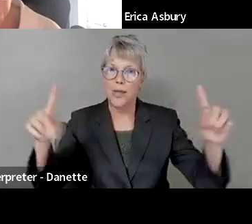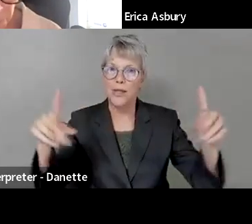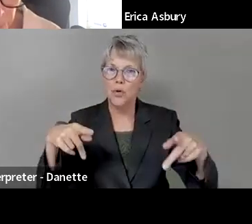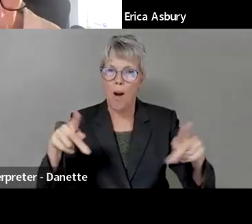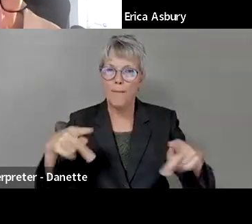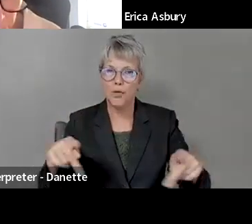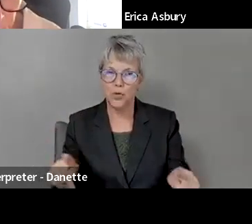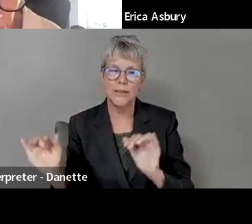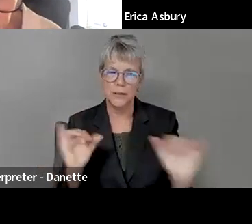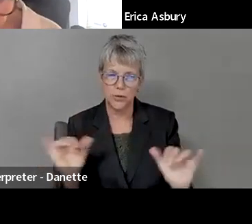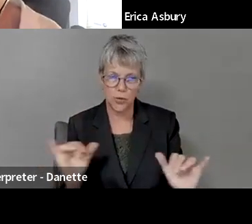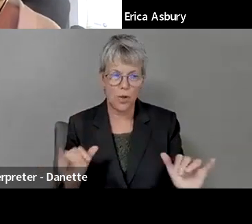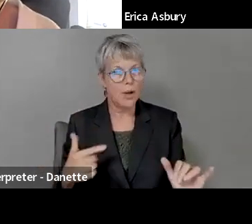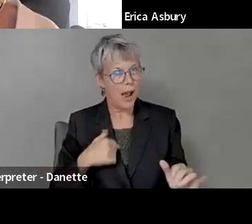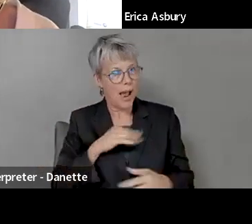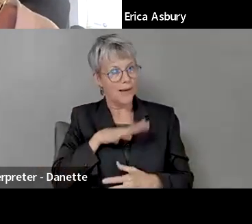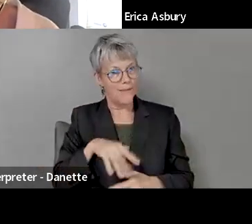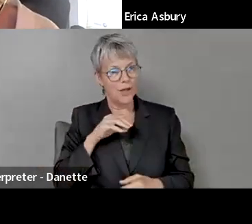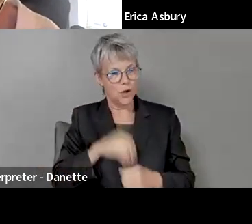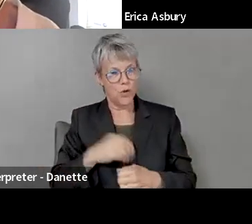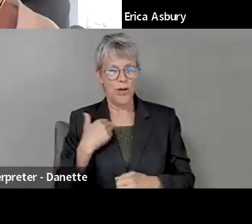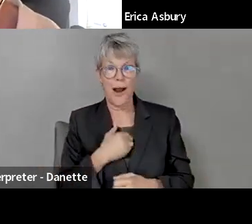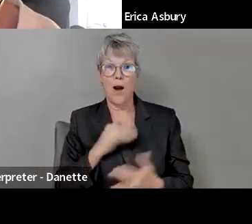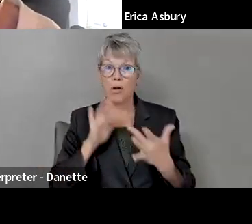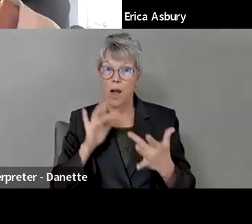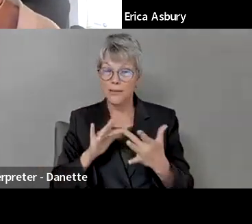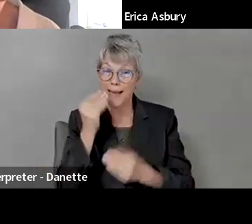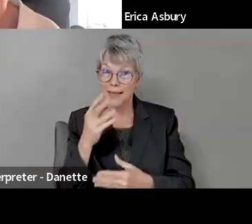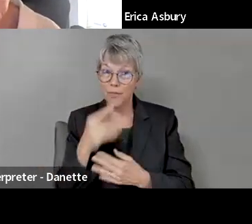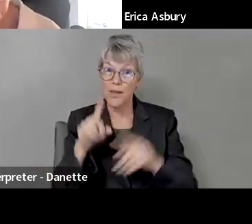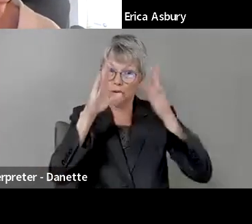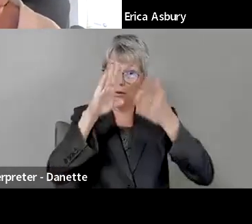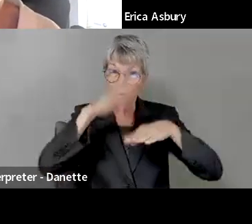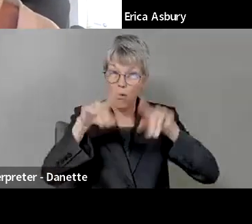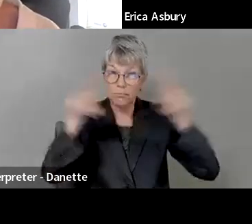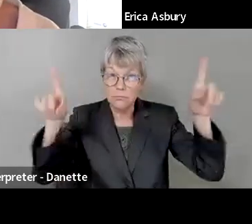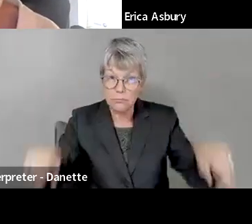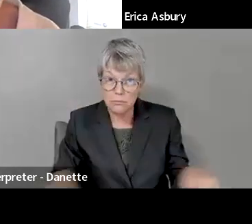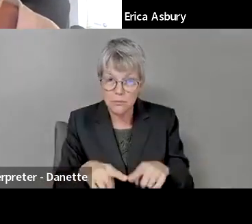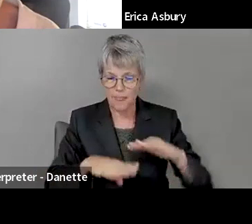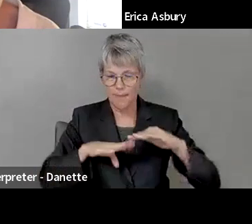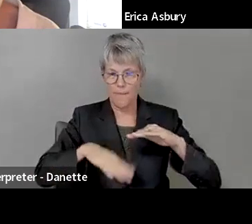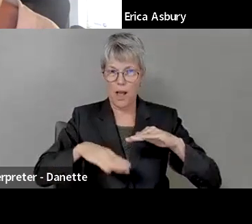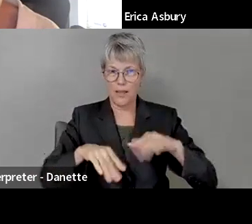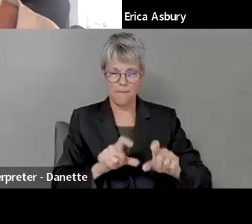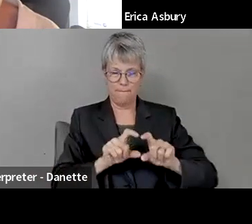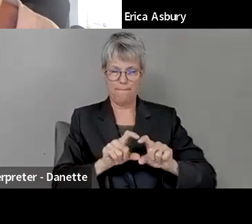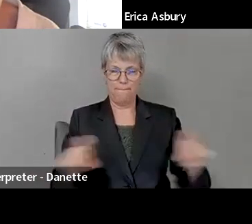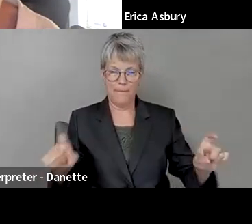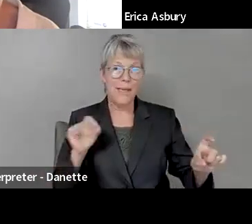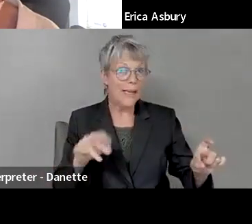Jennifer Meade (she/her): So I, too, have included our contact information for both teams at the bottom of my slide in case you ever need to reach us.